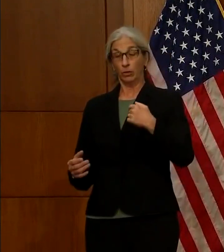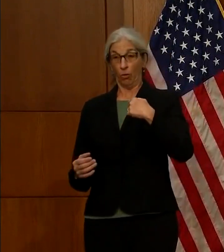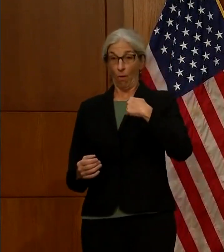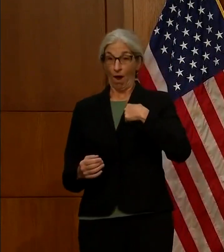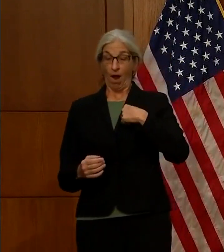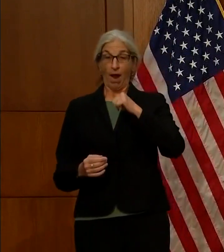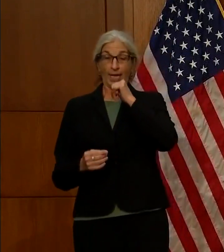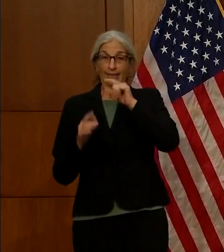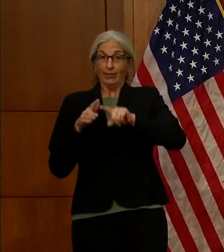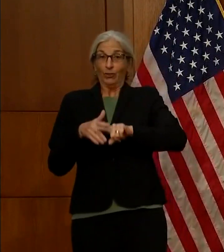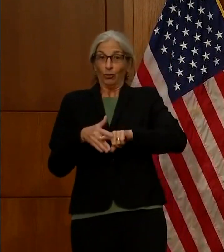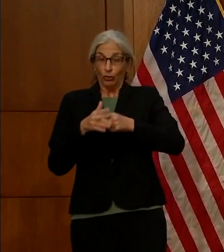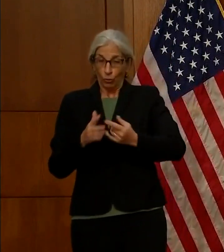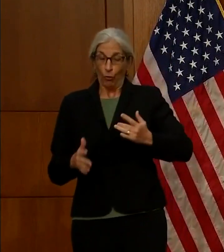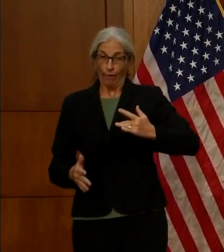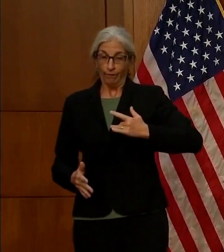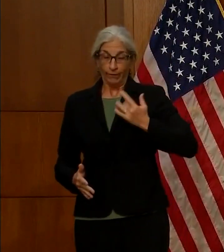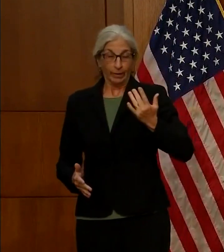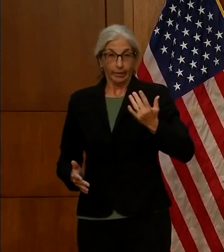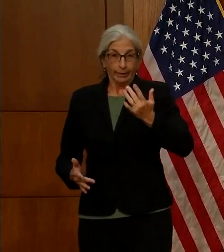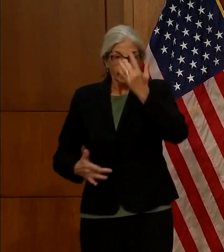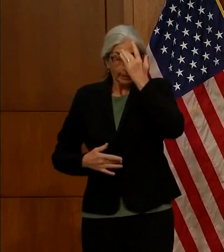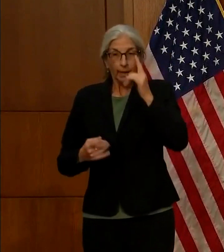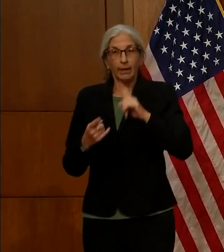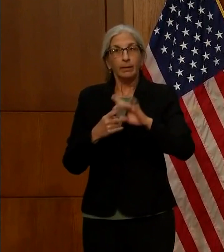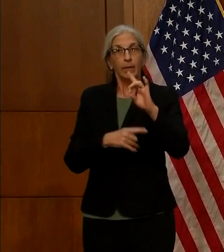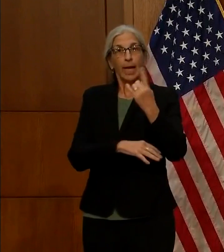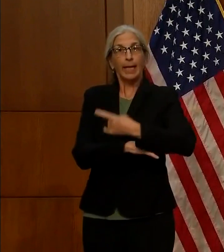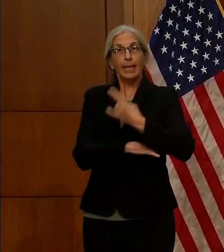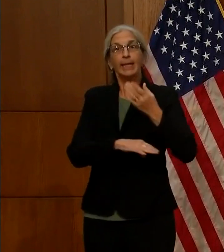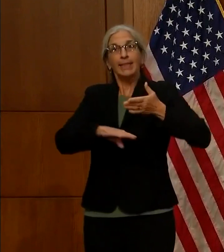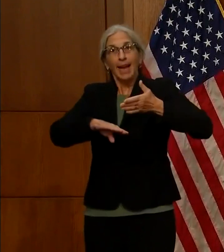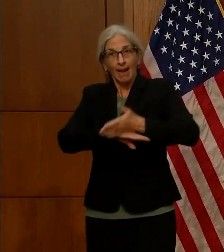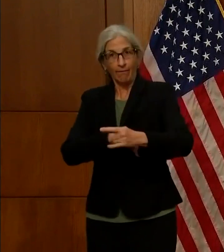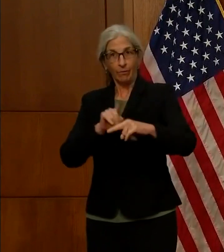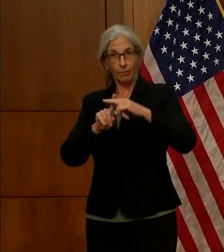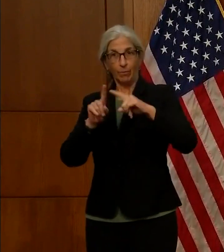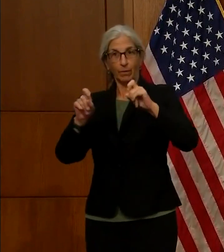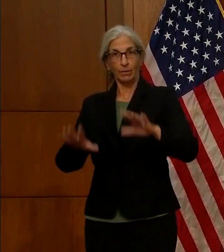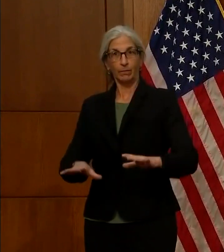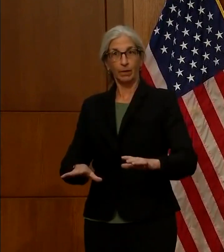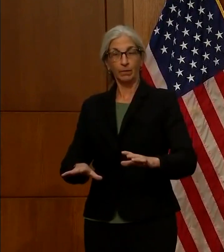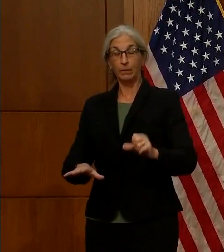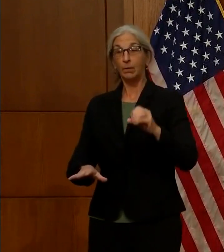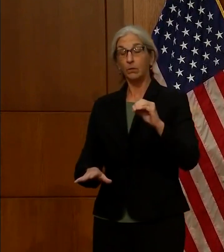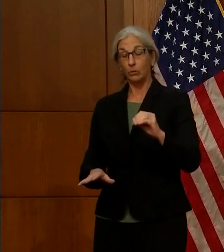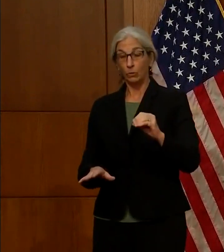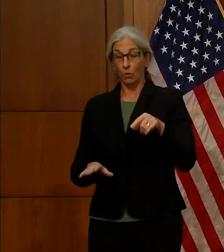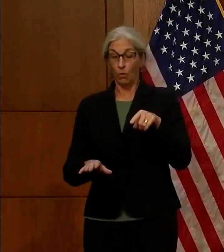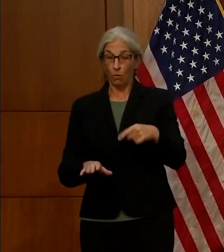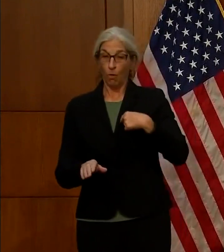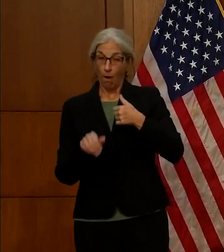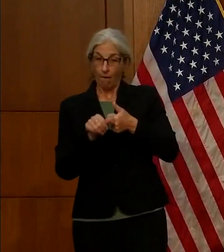SHORTNESS OF BREATH CAME ABOUT EIGHT DAYS. INTO MY DIAGNOSIS